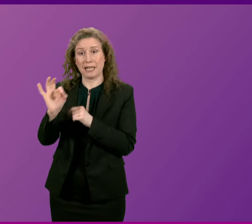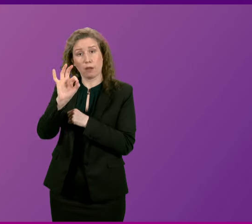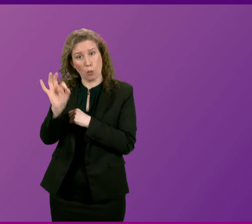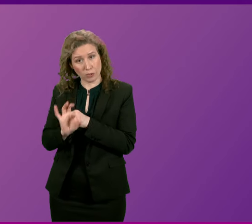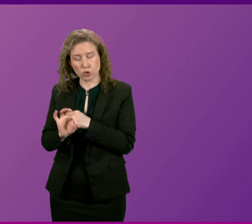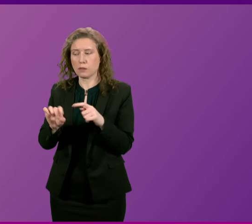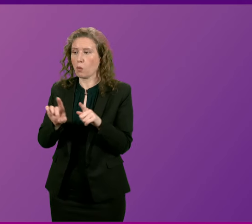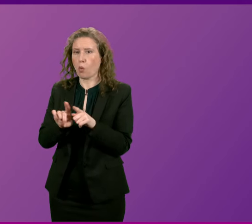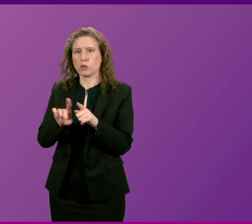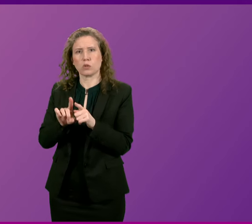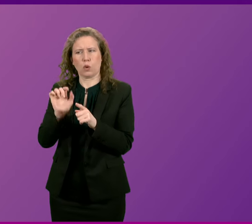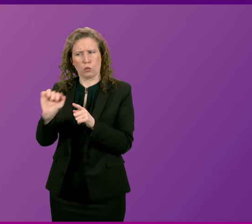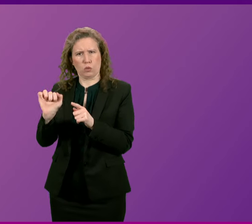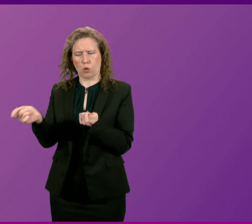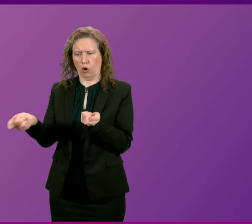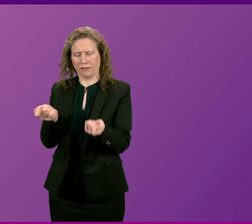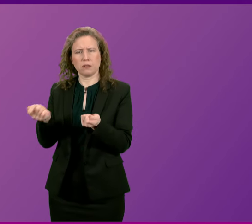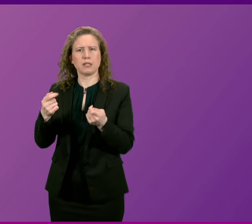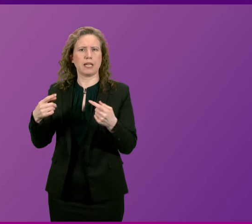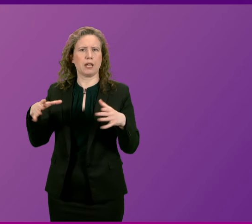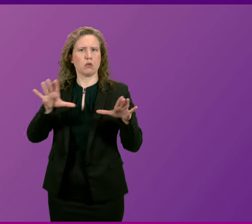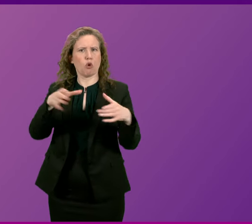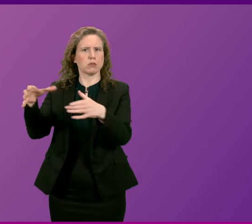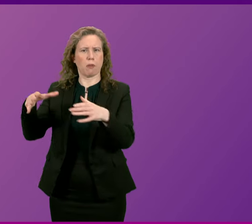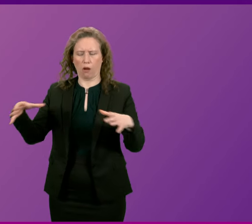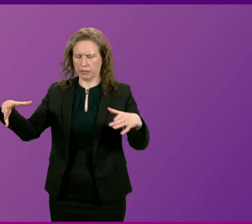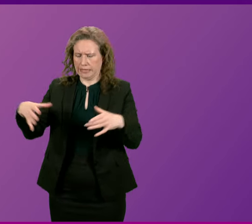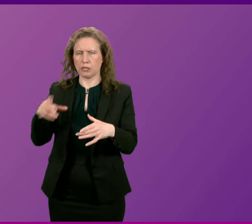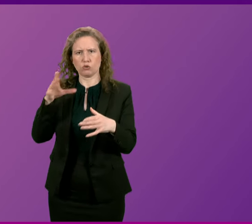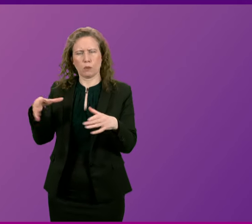but also through her convenership of the cross-party group on women in enterprise.